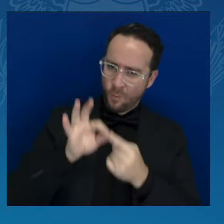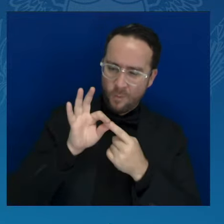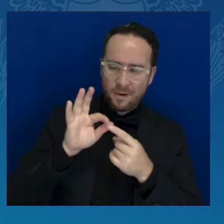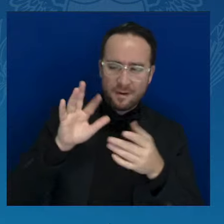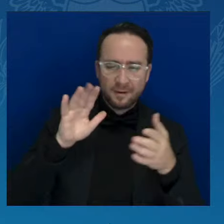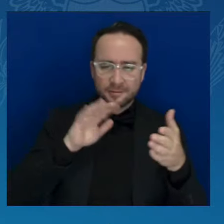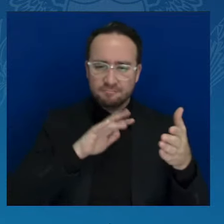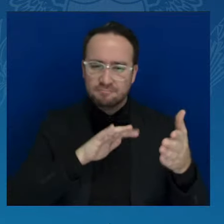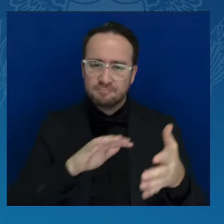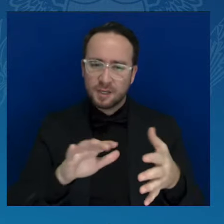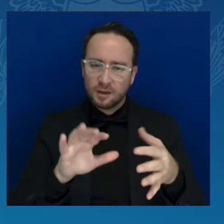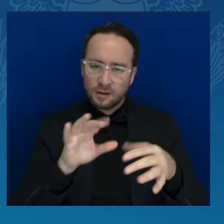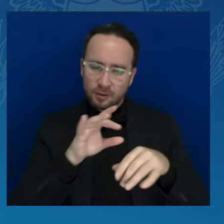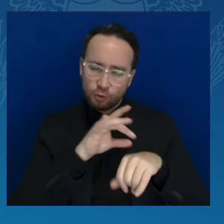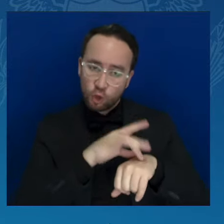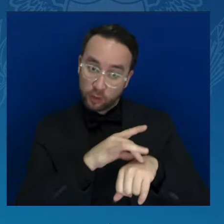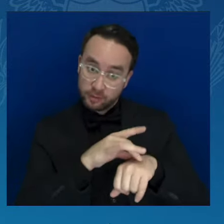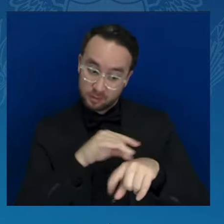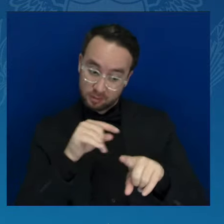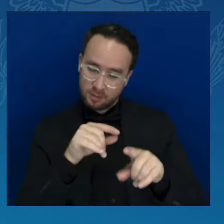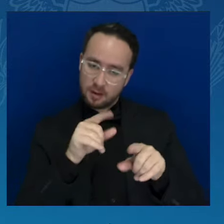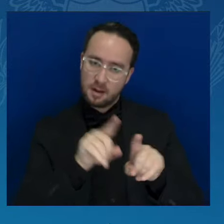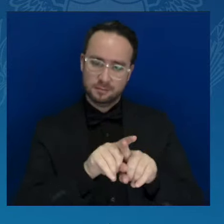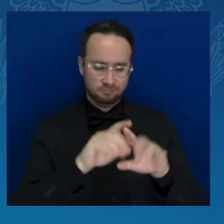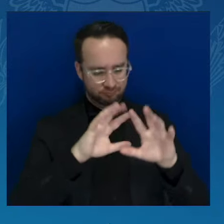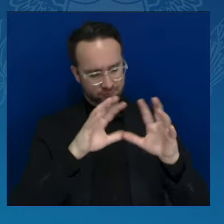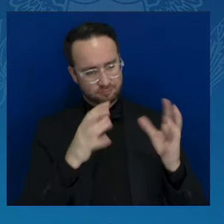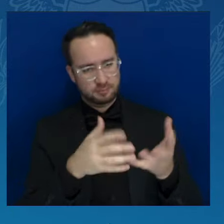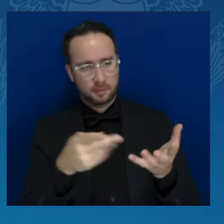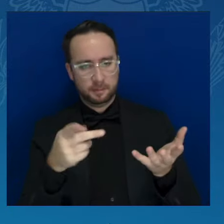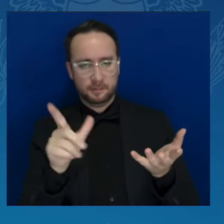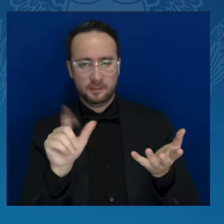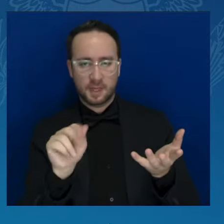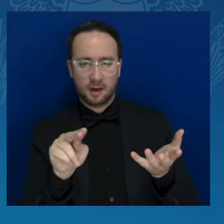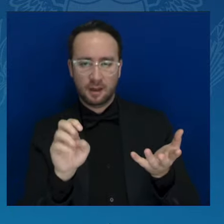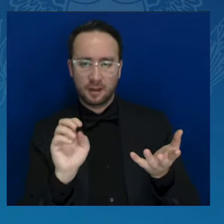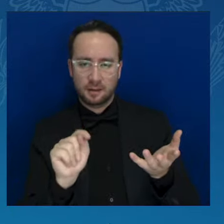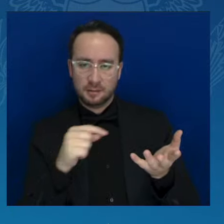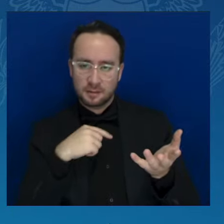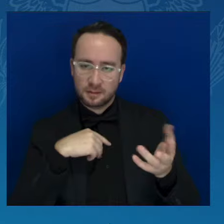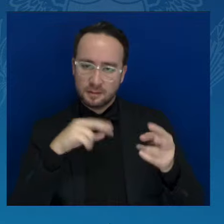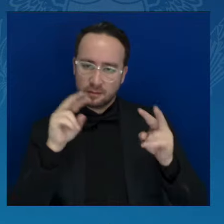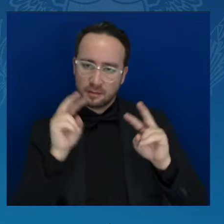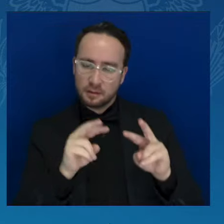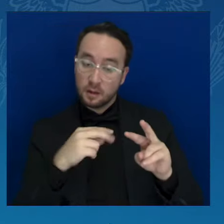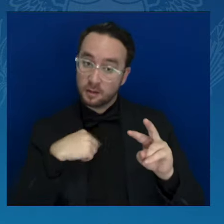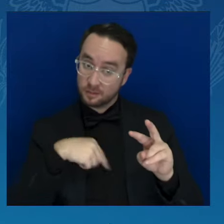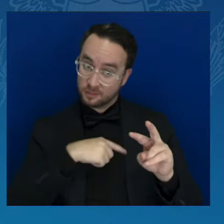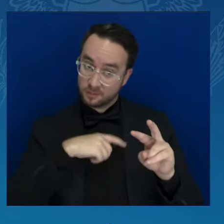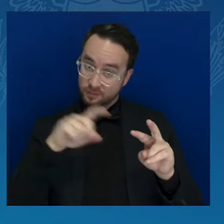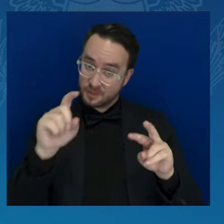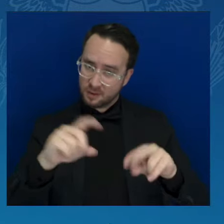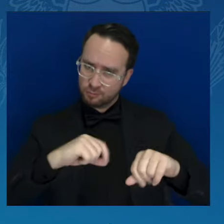and instruments on orbit, including several instruments on the International Space Station, which are measuring air pollution,